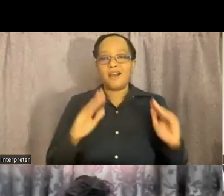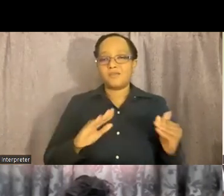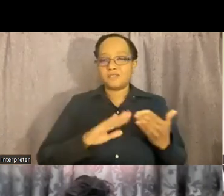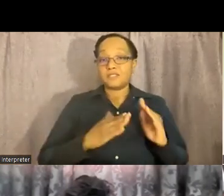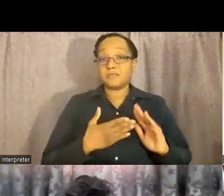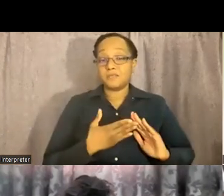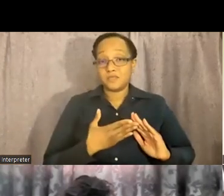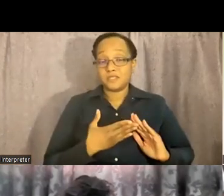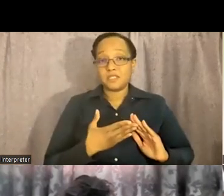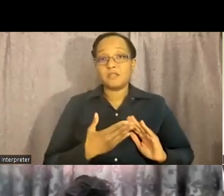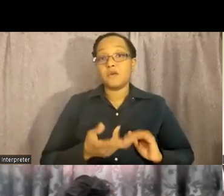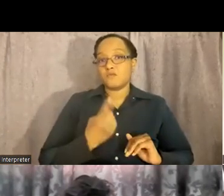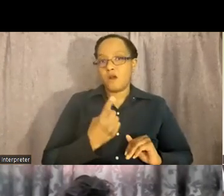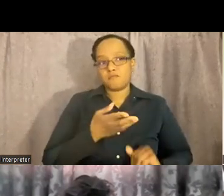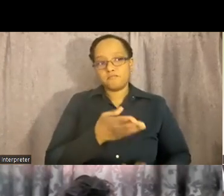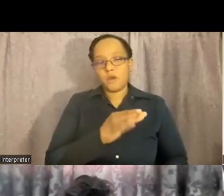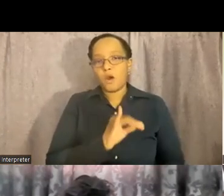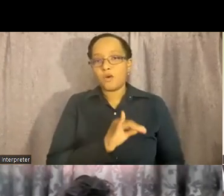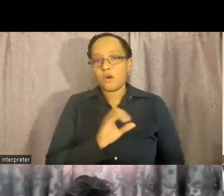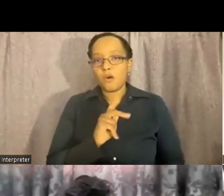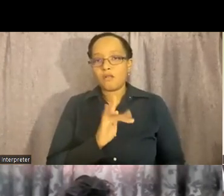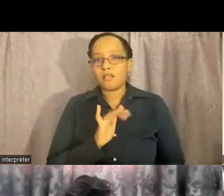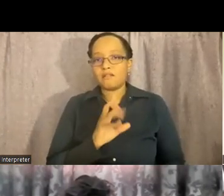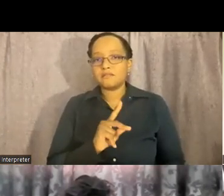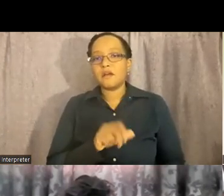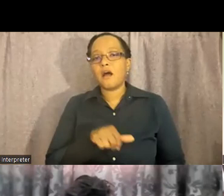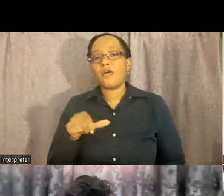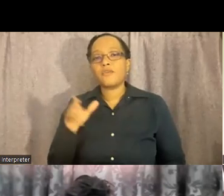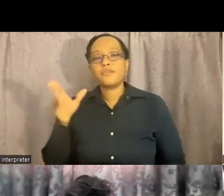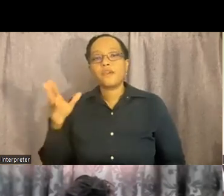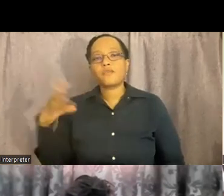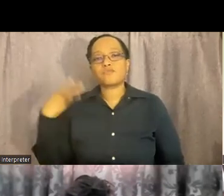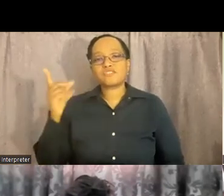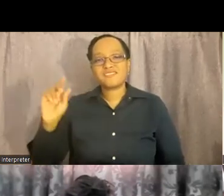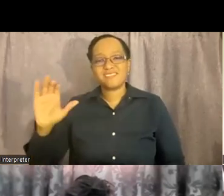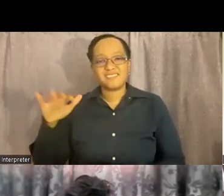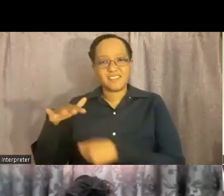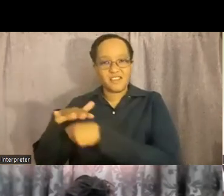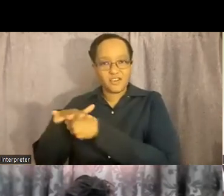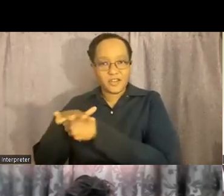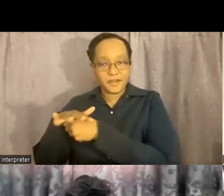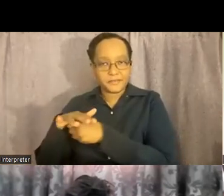One in Oakland and one in the Washington D.C. area.